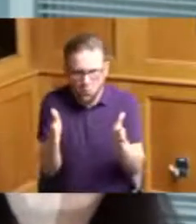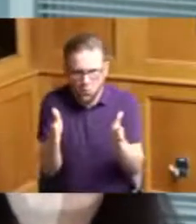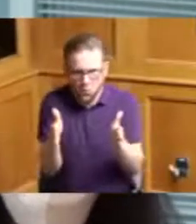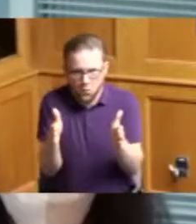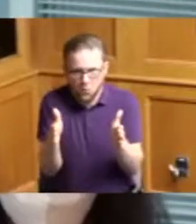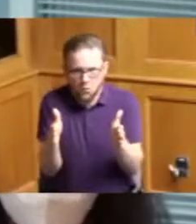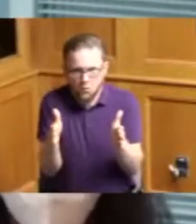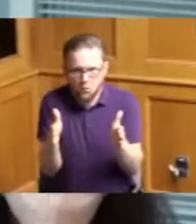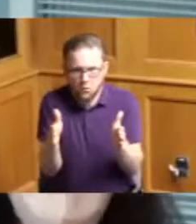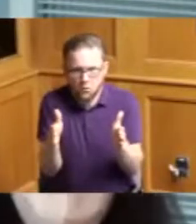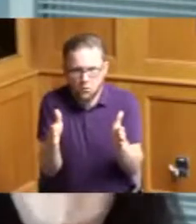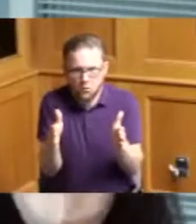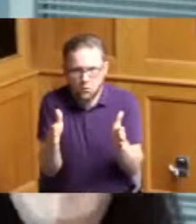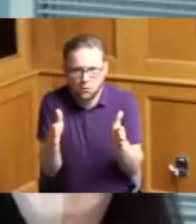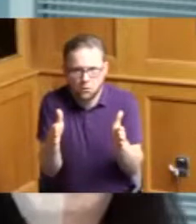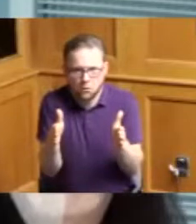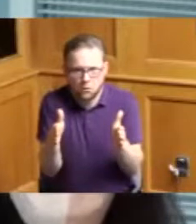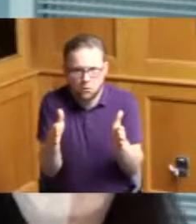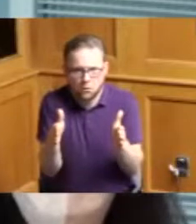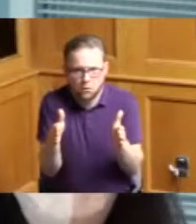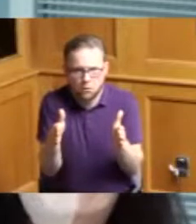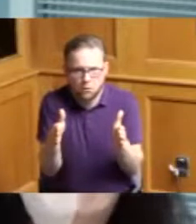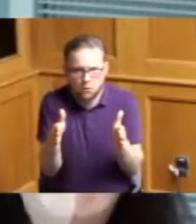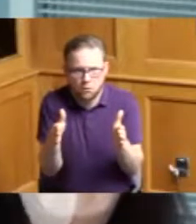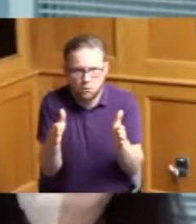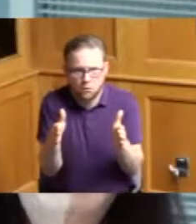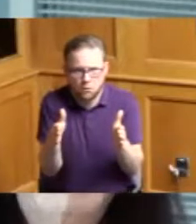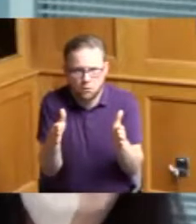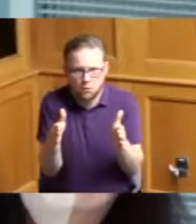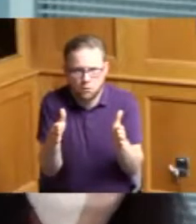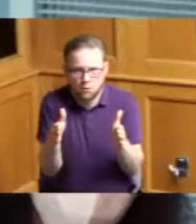probably half a row home or I would say a three-quarters of a small row home